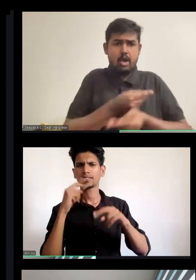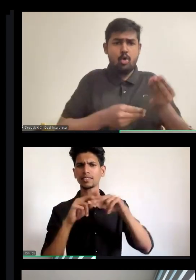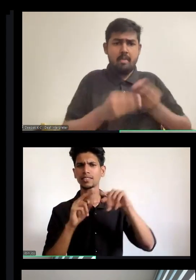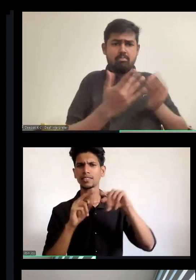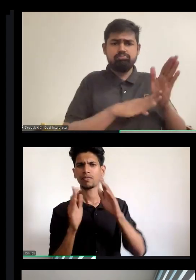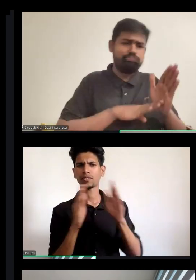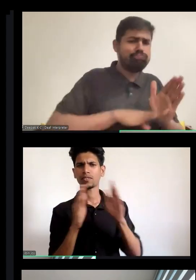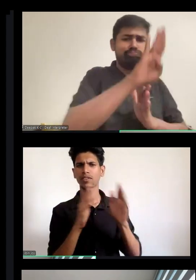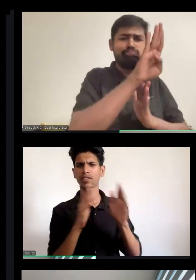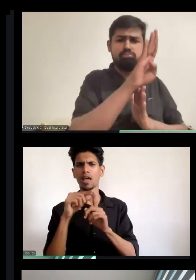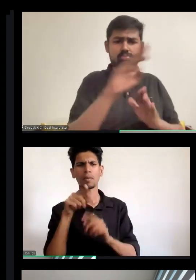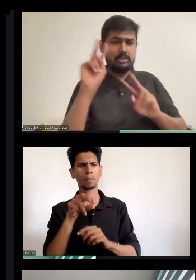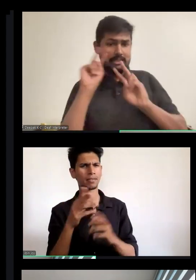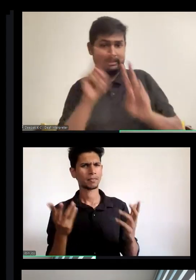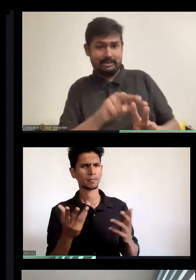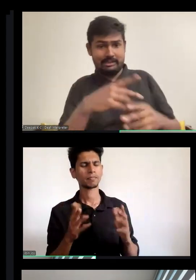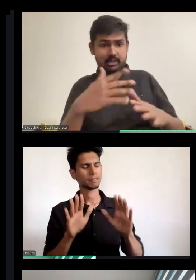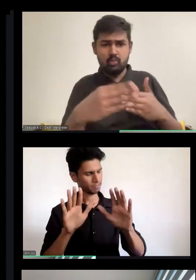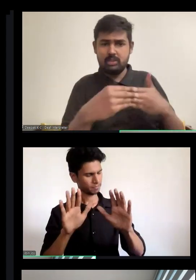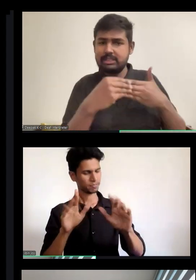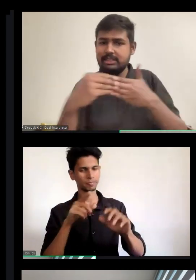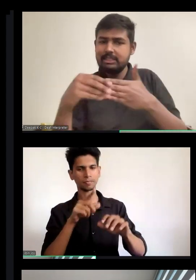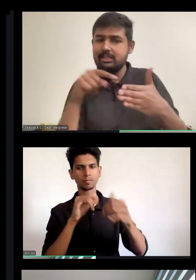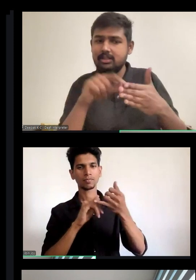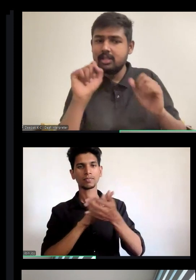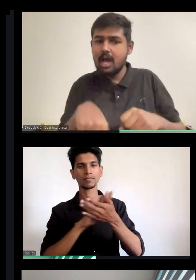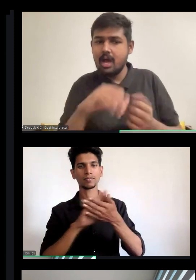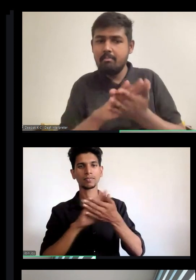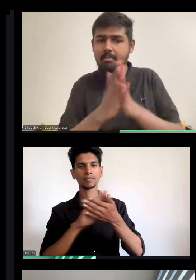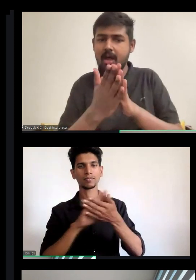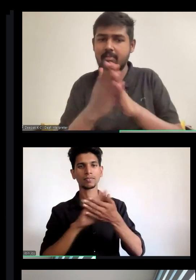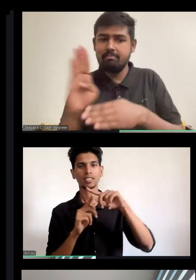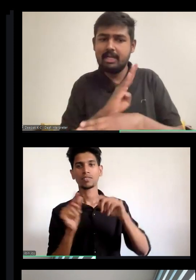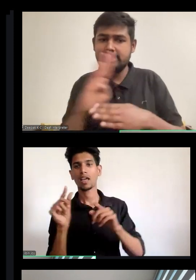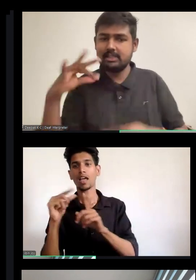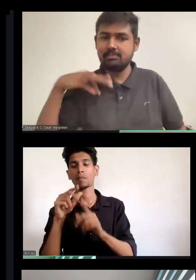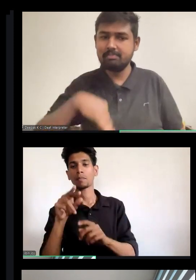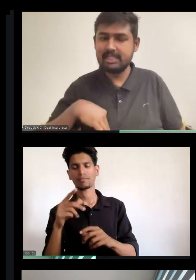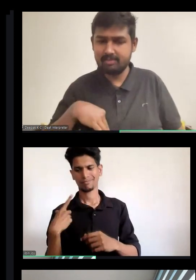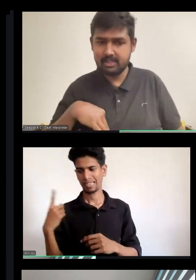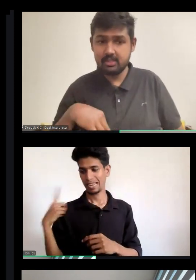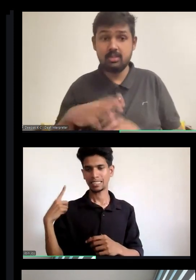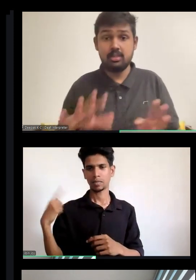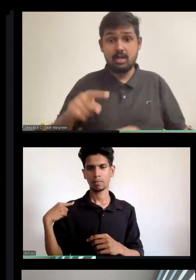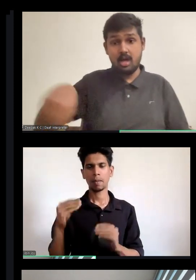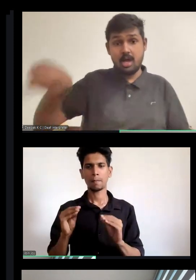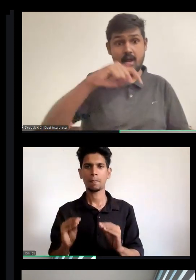The essence of shift up is that leadership must take charge. I've been telling it again and again and again on every slide.